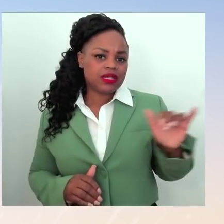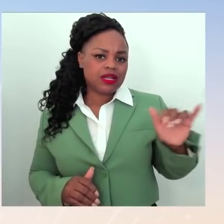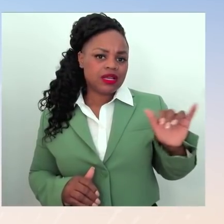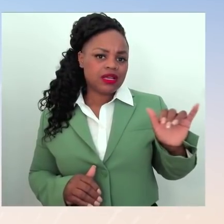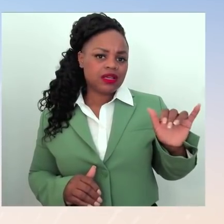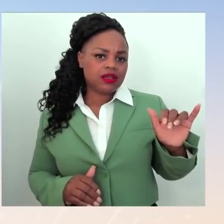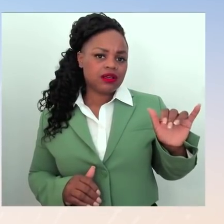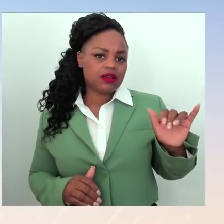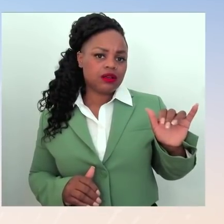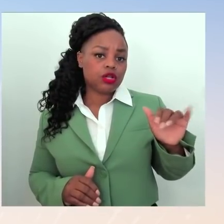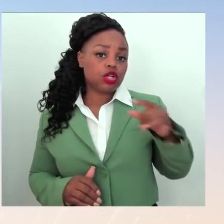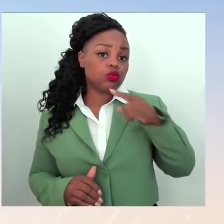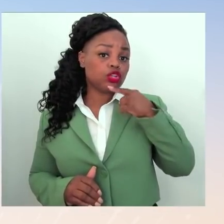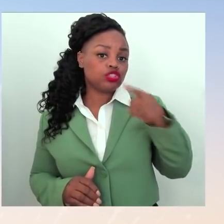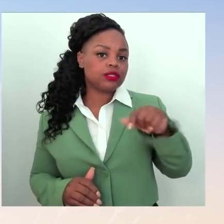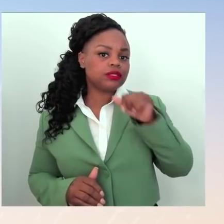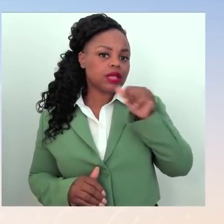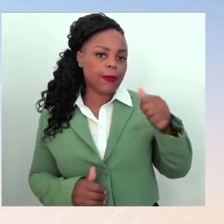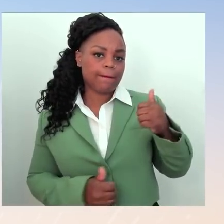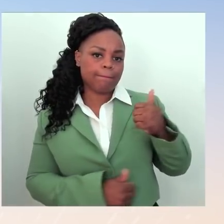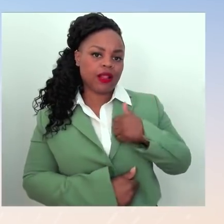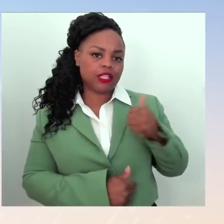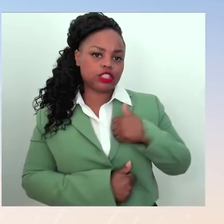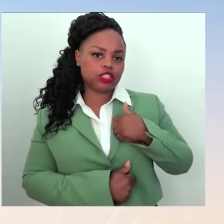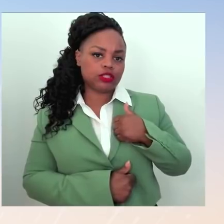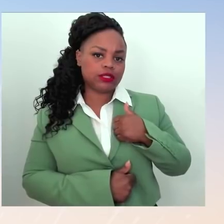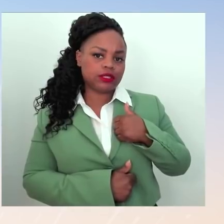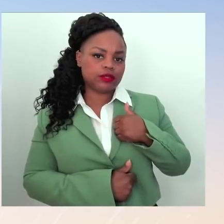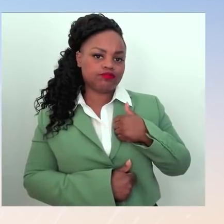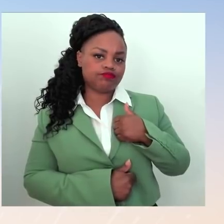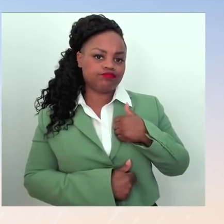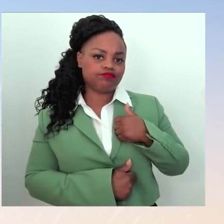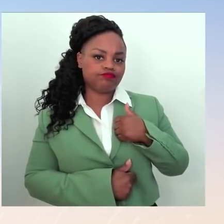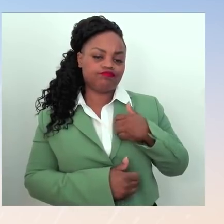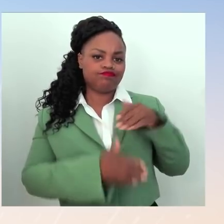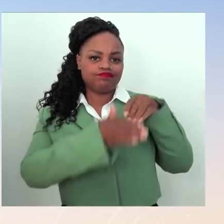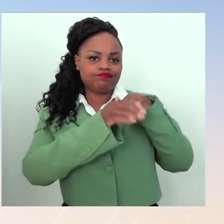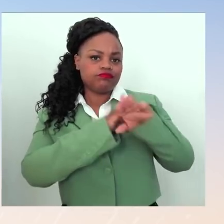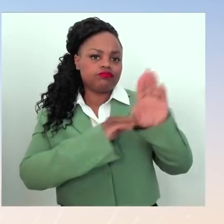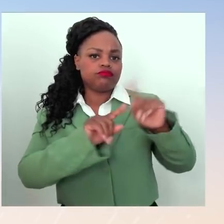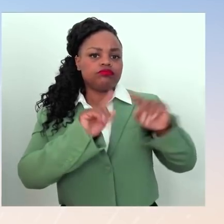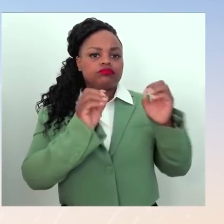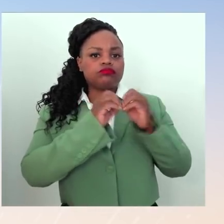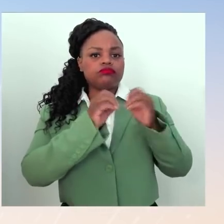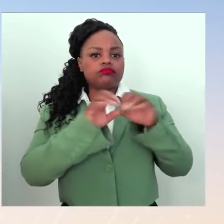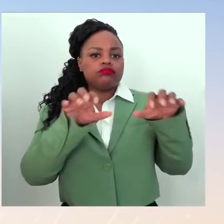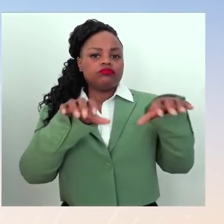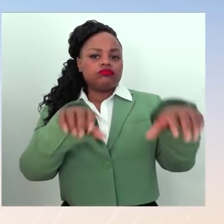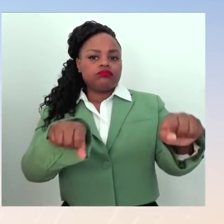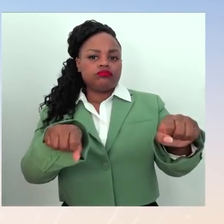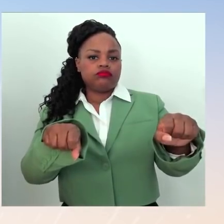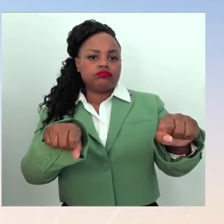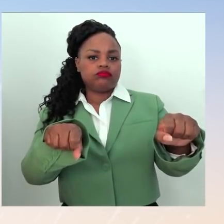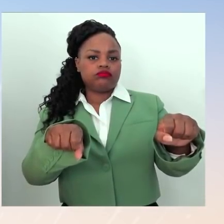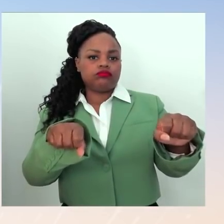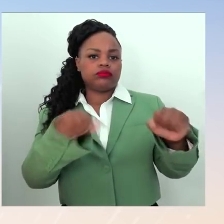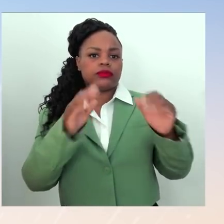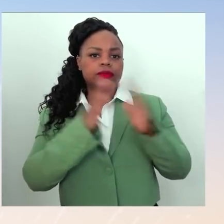occupying towns. Does the White House support the Ukrainian people's right to resist the occupation and, essentially, through any means necessary?